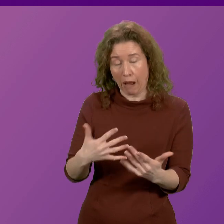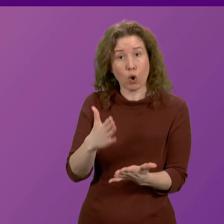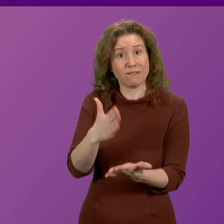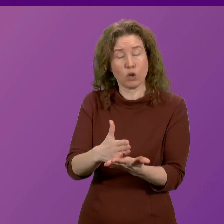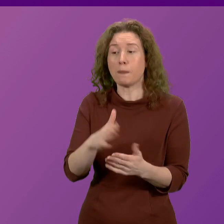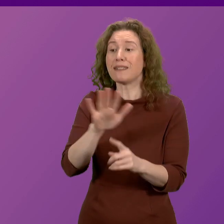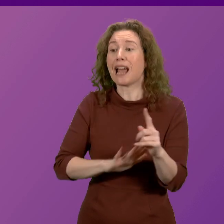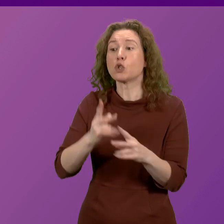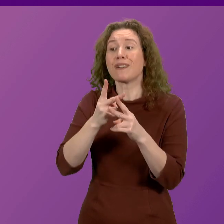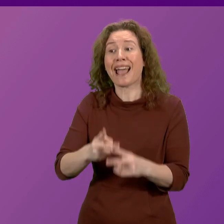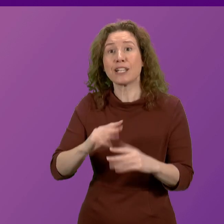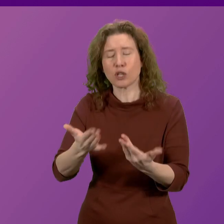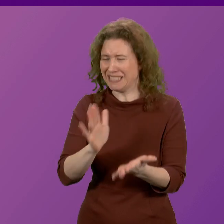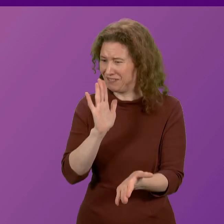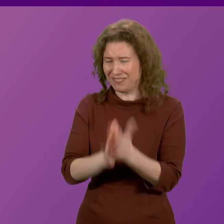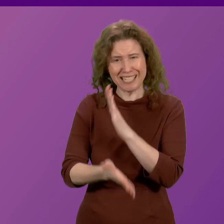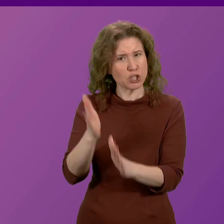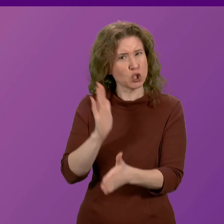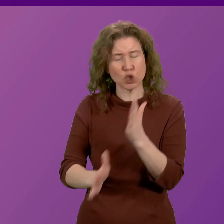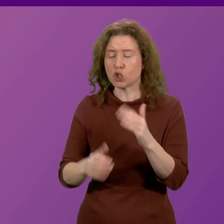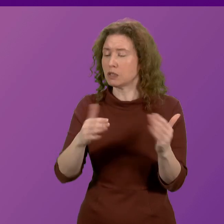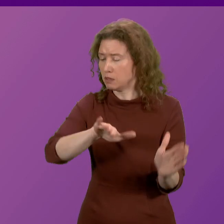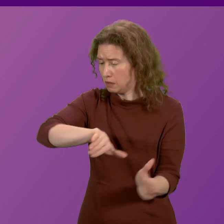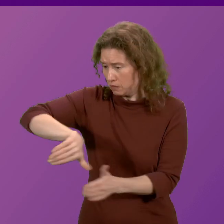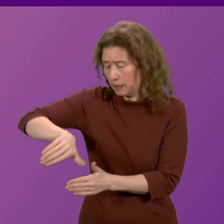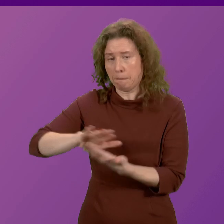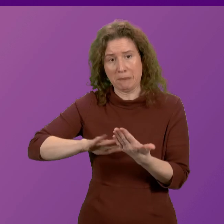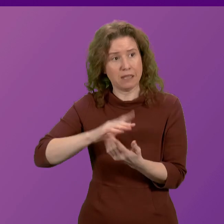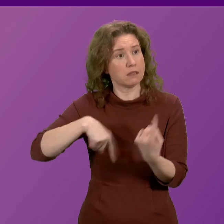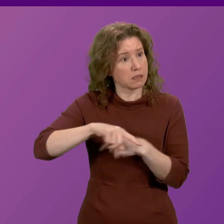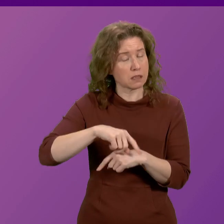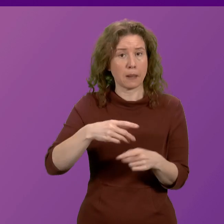care service is dead and buried, and allow ministers, councils and care providers to